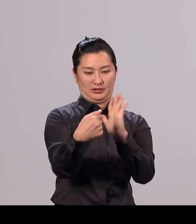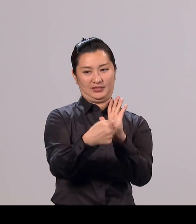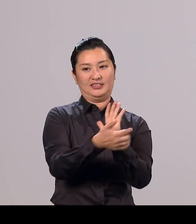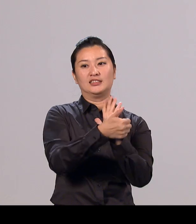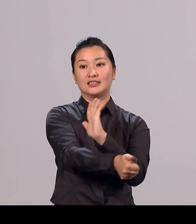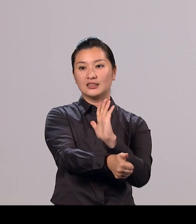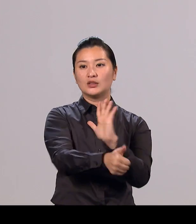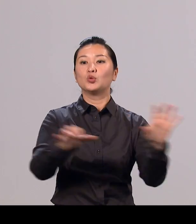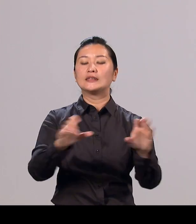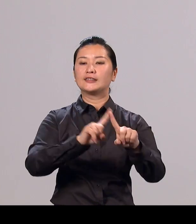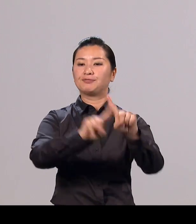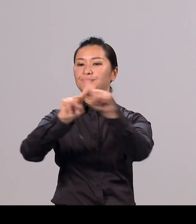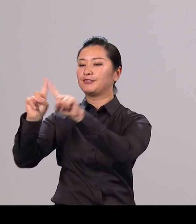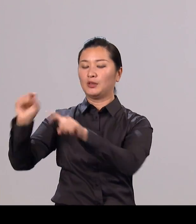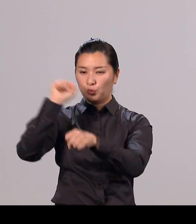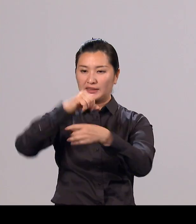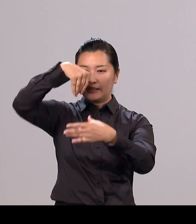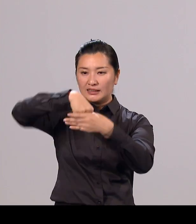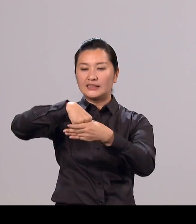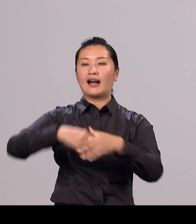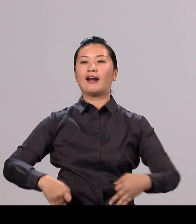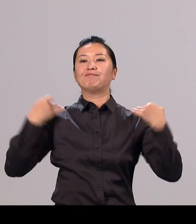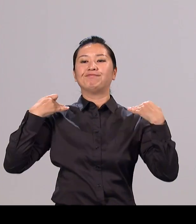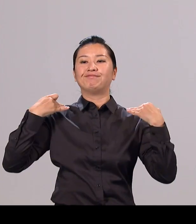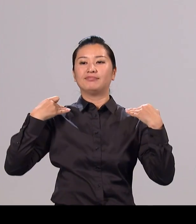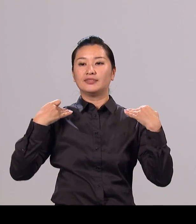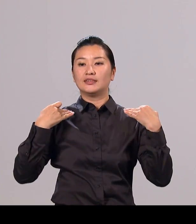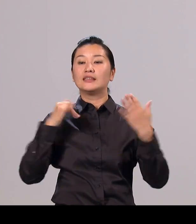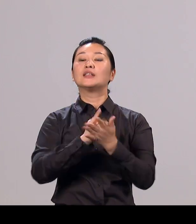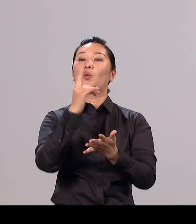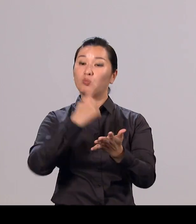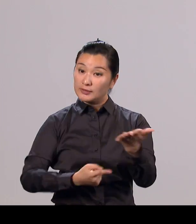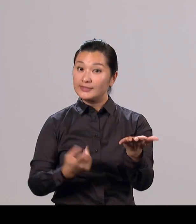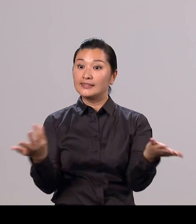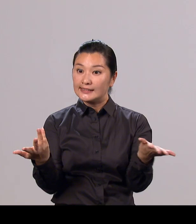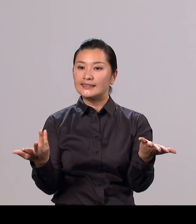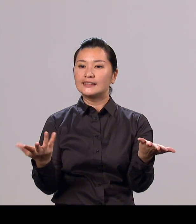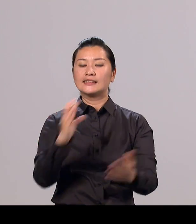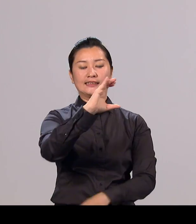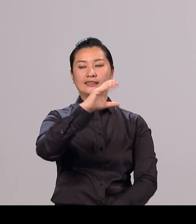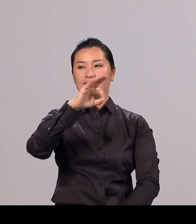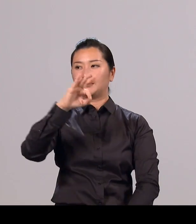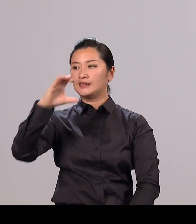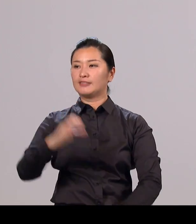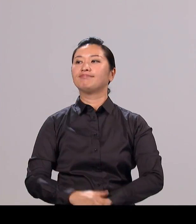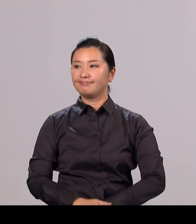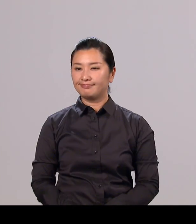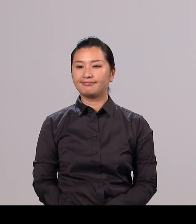That is what CFE is doing, the Committee on the Future Economy (CFE), chaired by Heng Swee Keat and Iswaran.